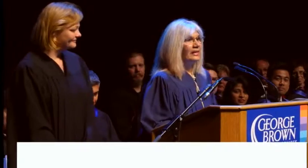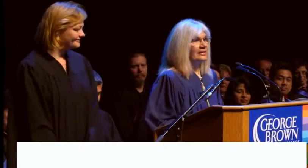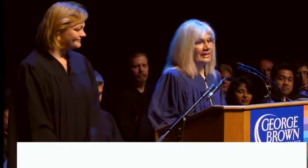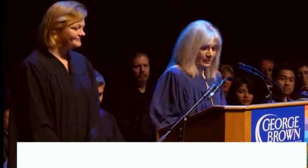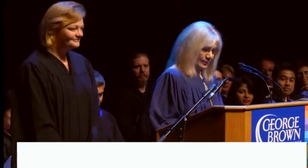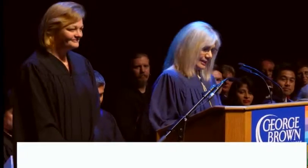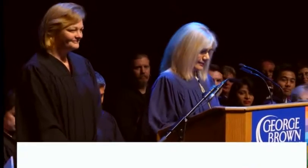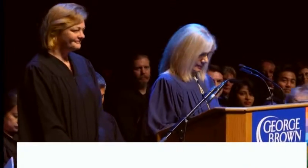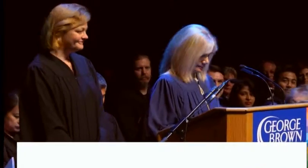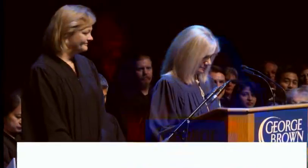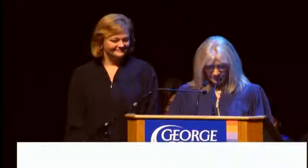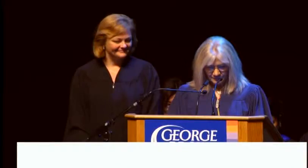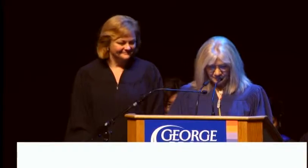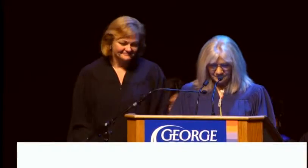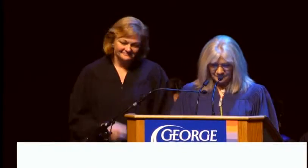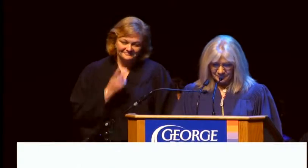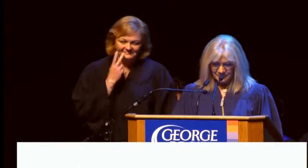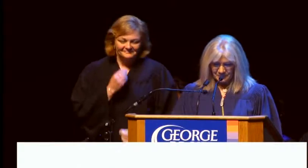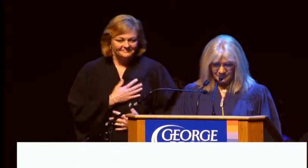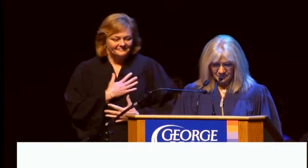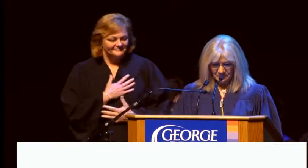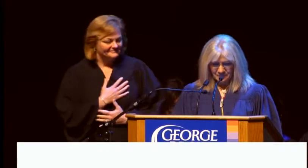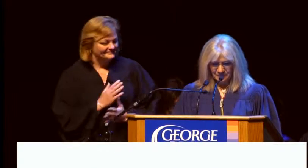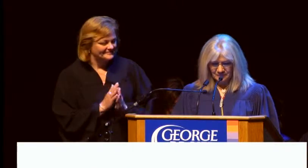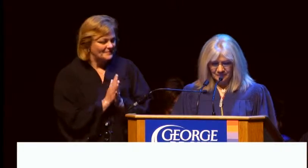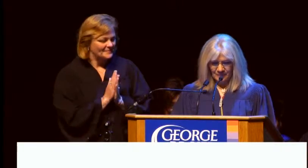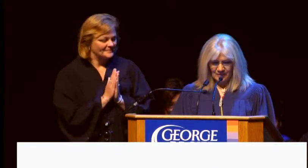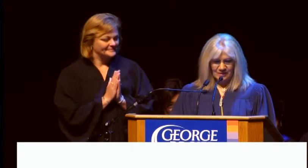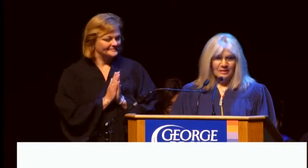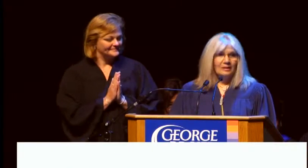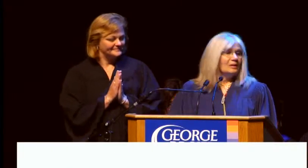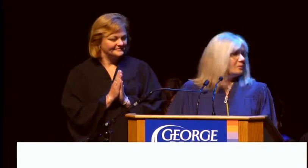I FEEL LIKE... [INDISCERNIBLE].